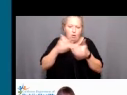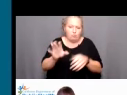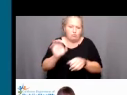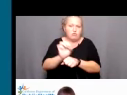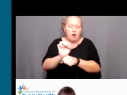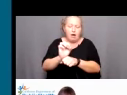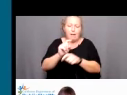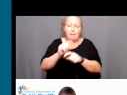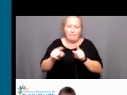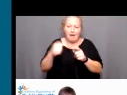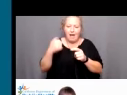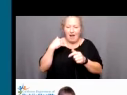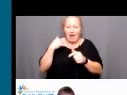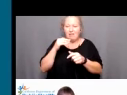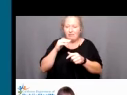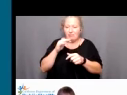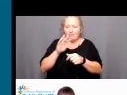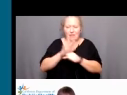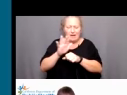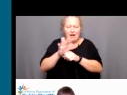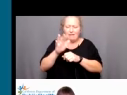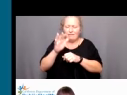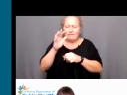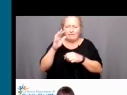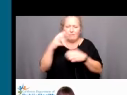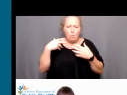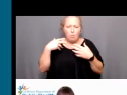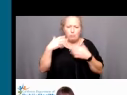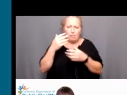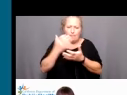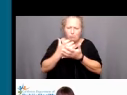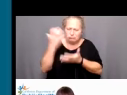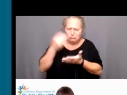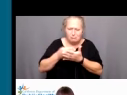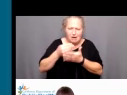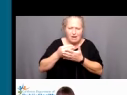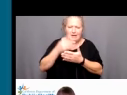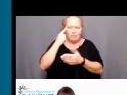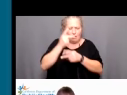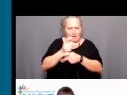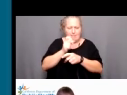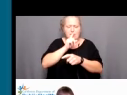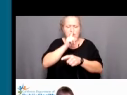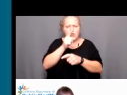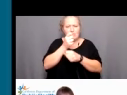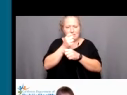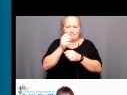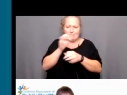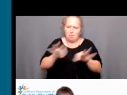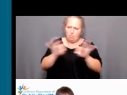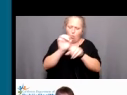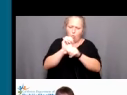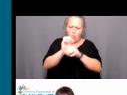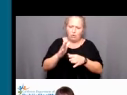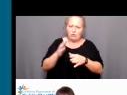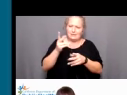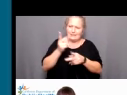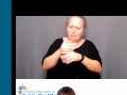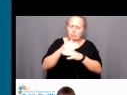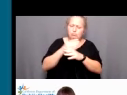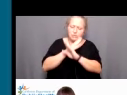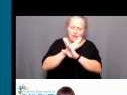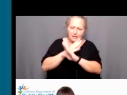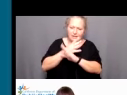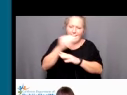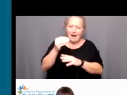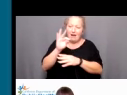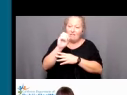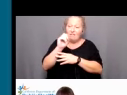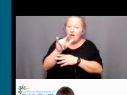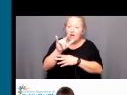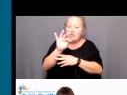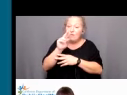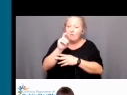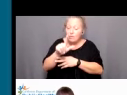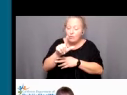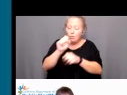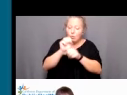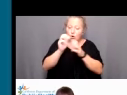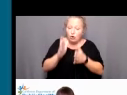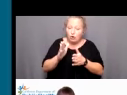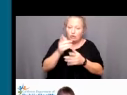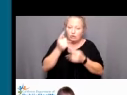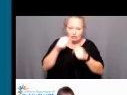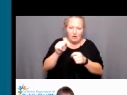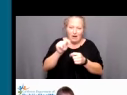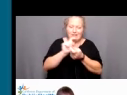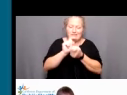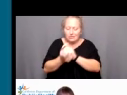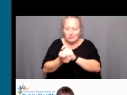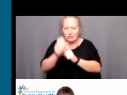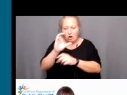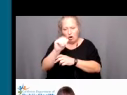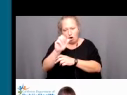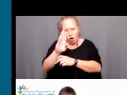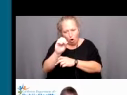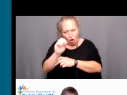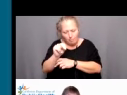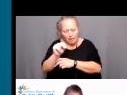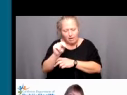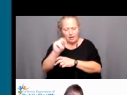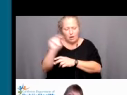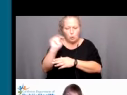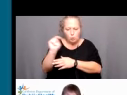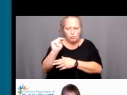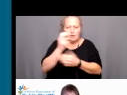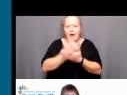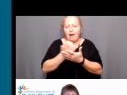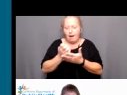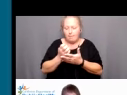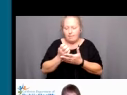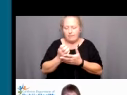Similarly, there is more than enough wealth and knowledge in our society provide safe working conditions to essential workers, and take care of the needs of possible fuel. Workers to accelerate a just transition to a carbon neutral economy.